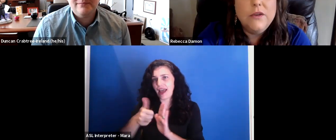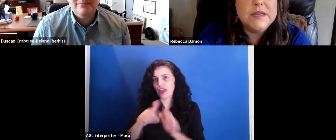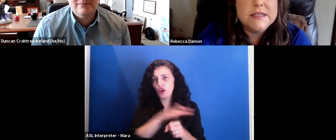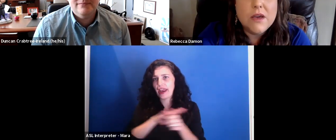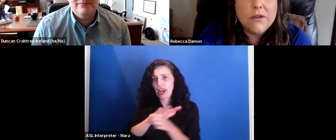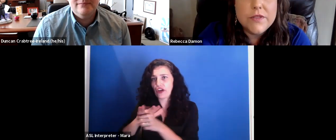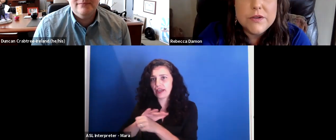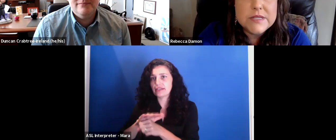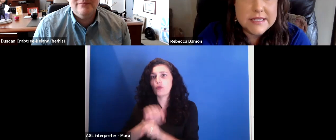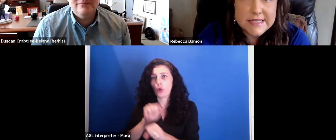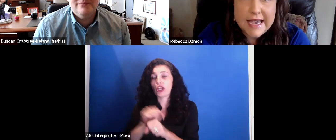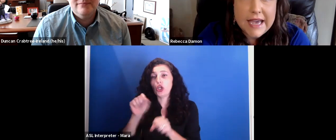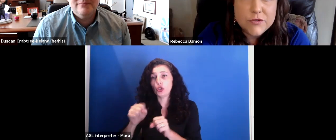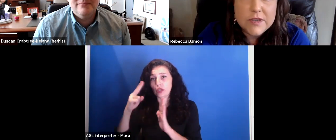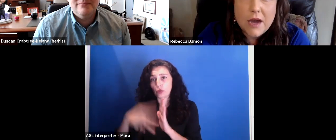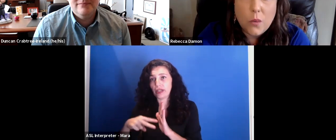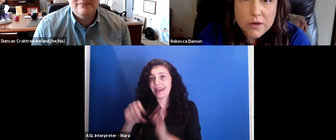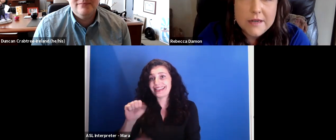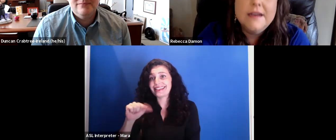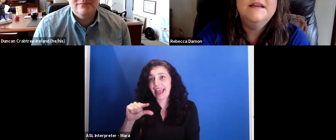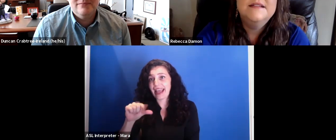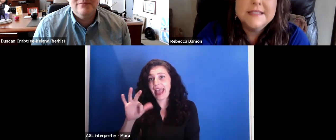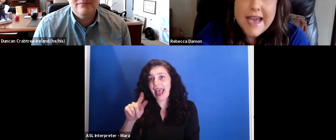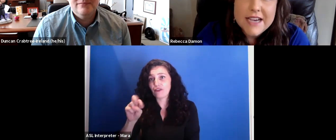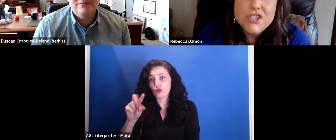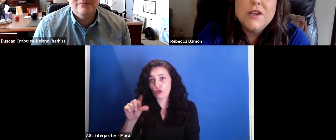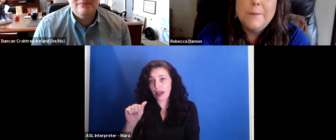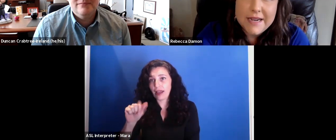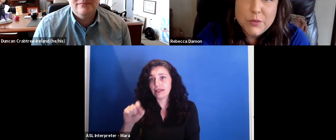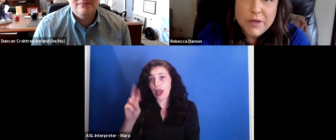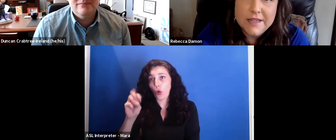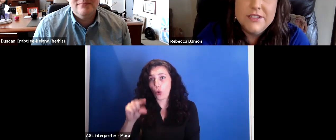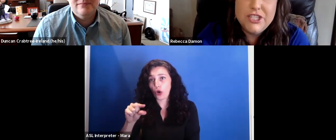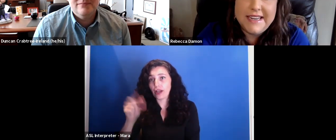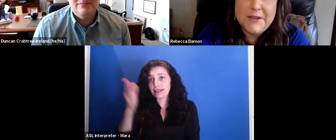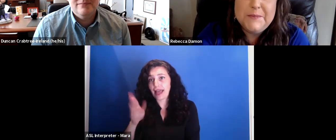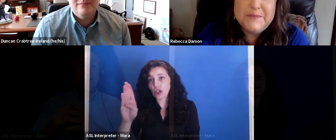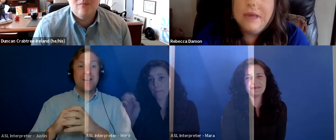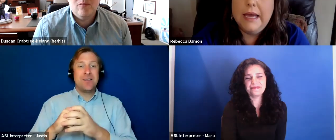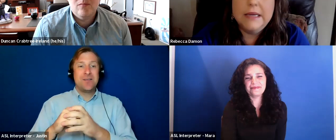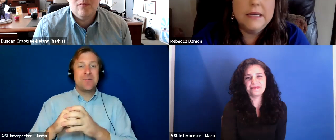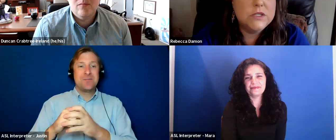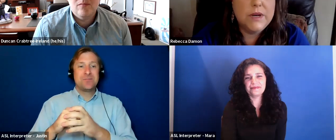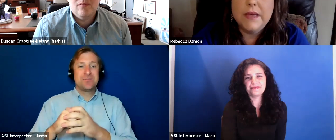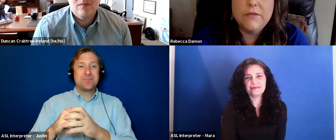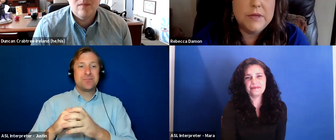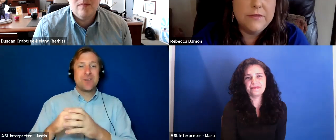you can see all of those at sagaftra.org/backtowork. Check it out. And I just want to thank everybody